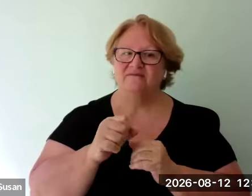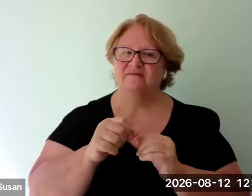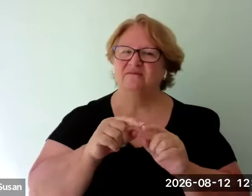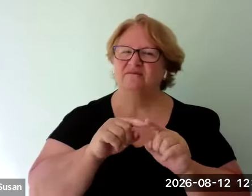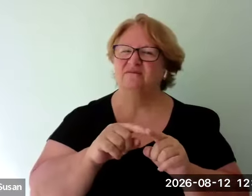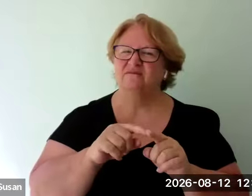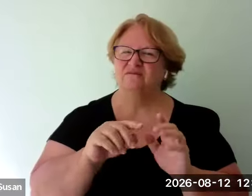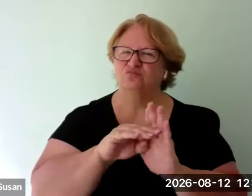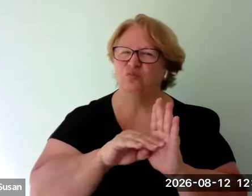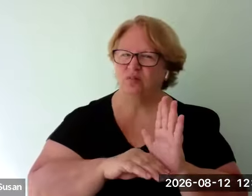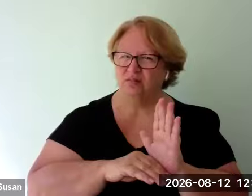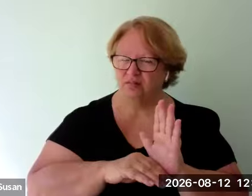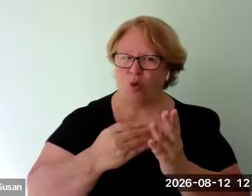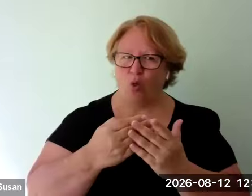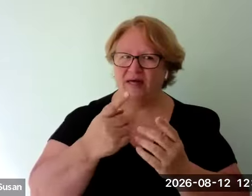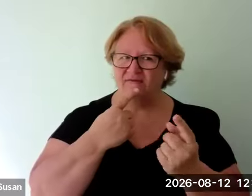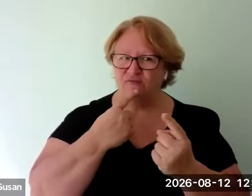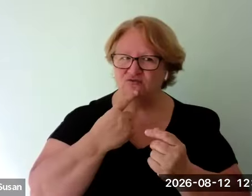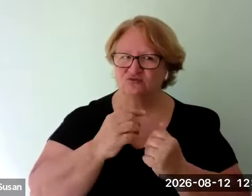. So core information sources for the 2026 Fellowships.